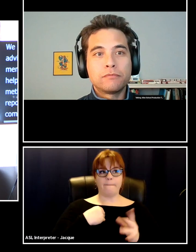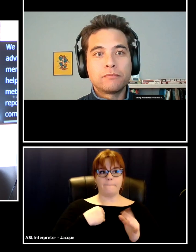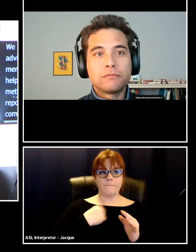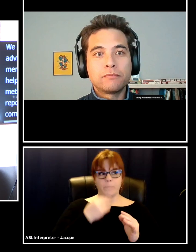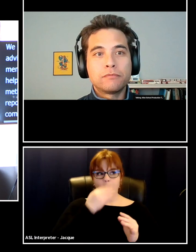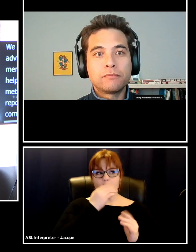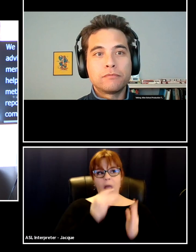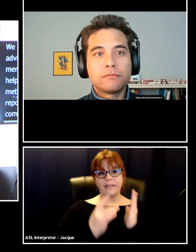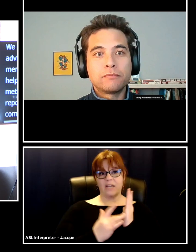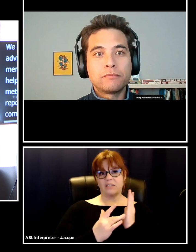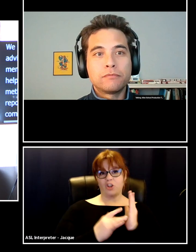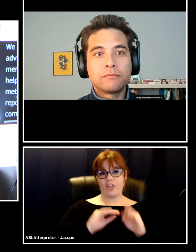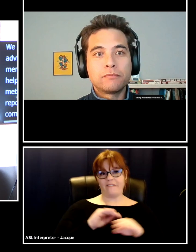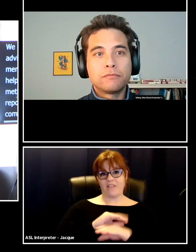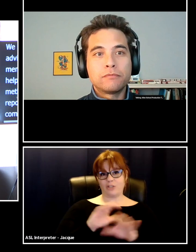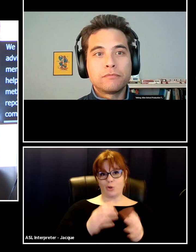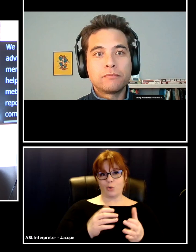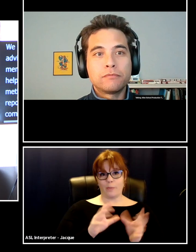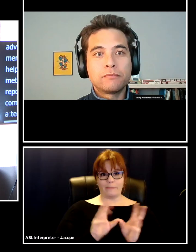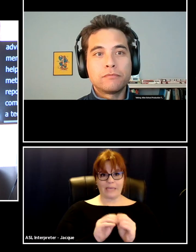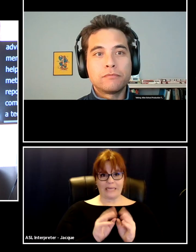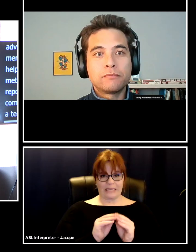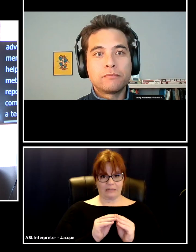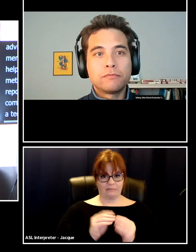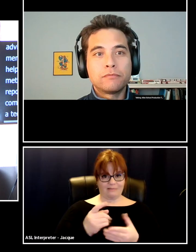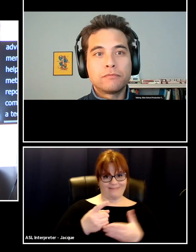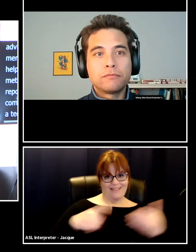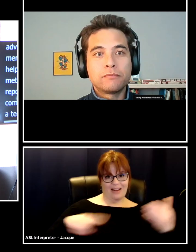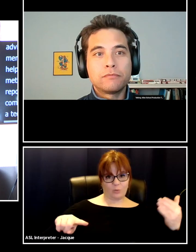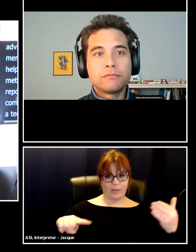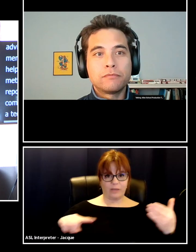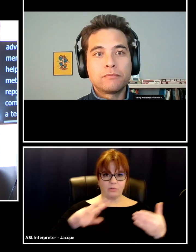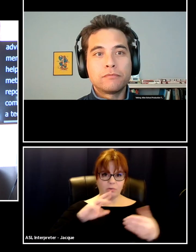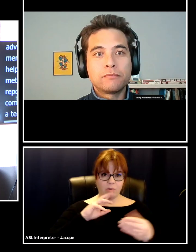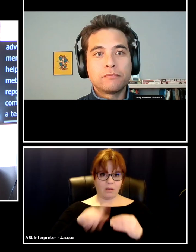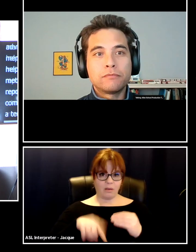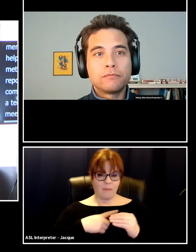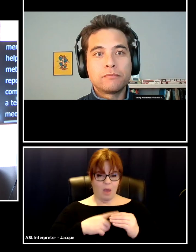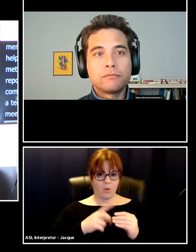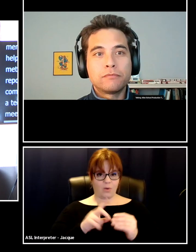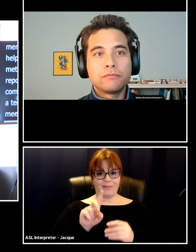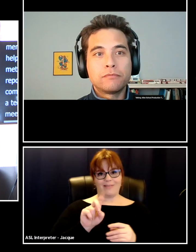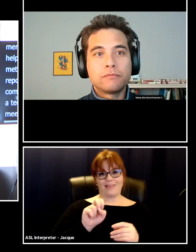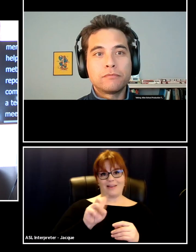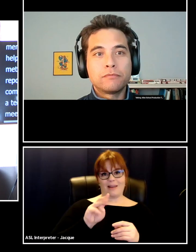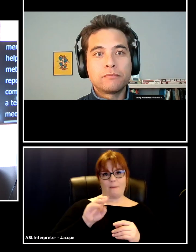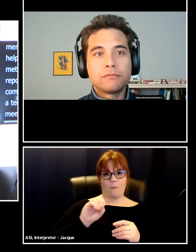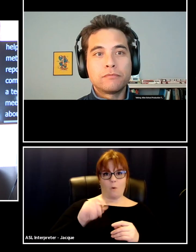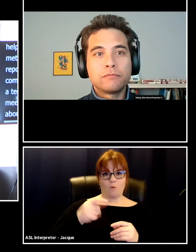technical advisory group meeting um next week to talk about our the demographic analysis portion